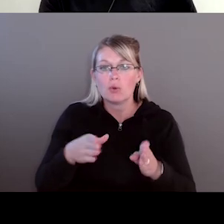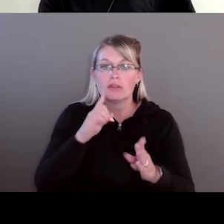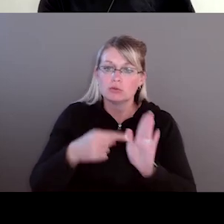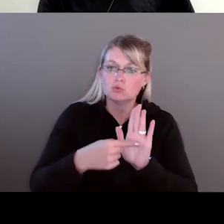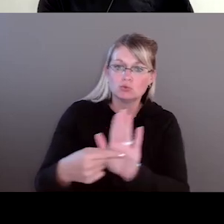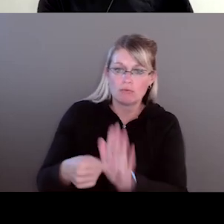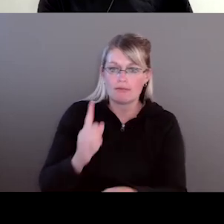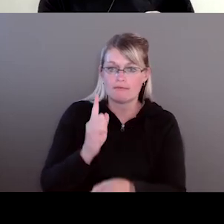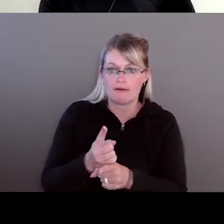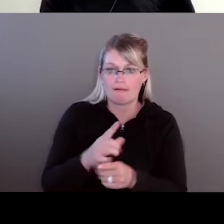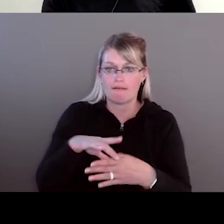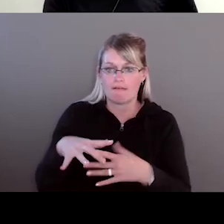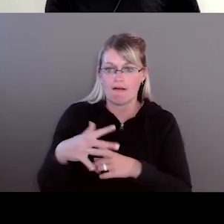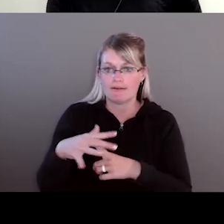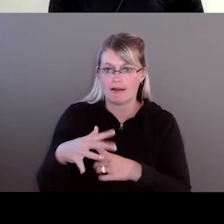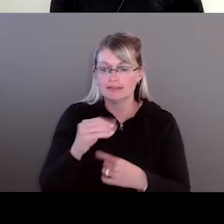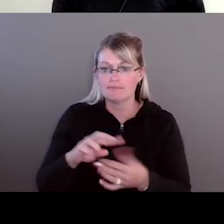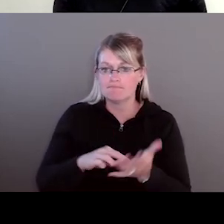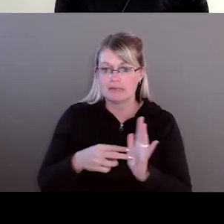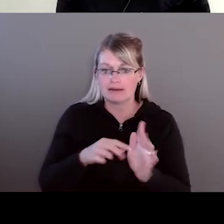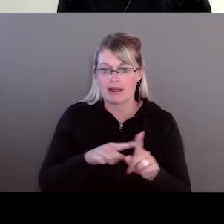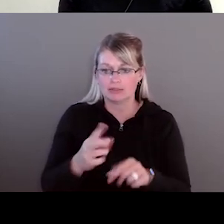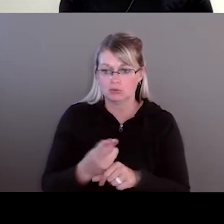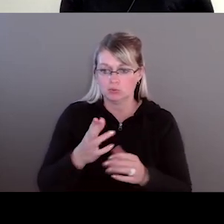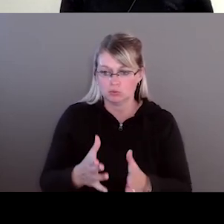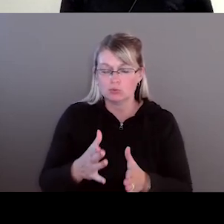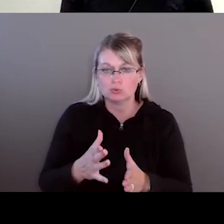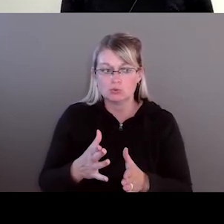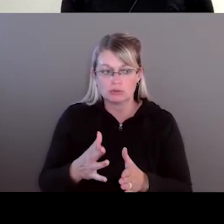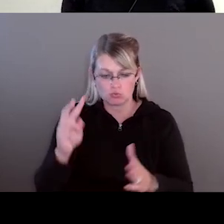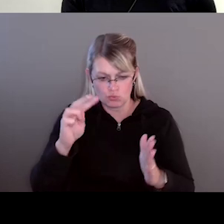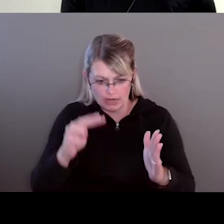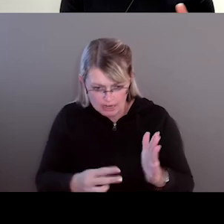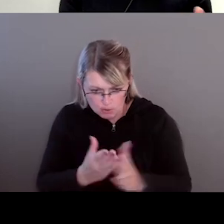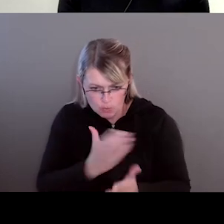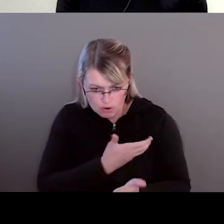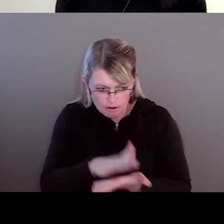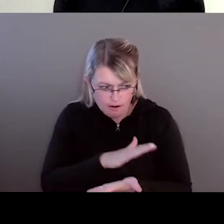correct context and meaning as users are reading through our documents or traversing